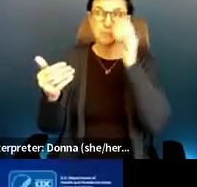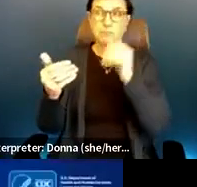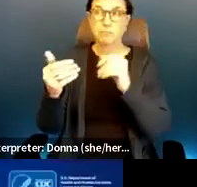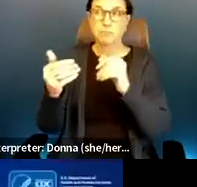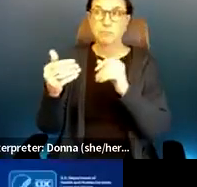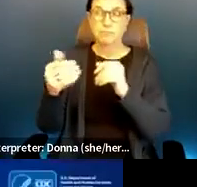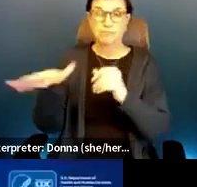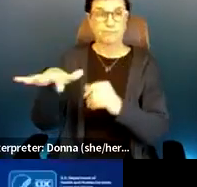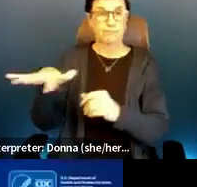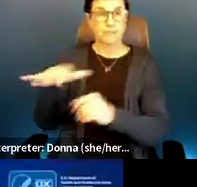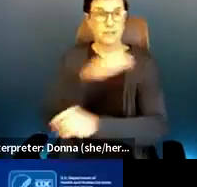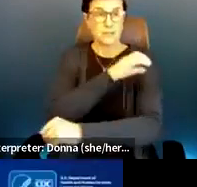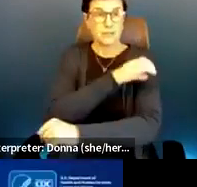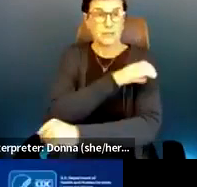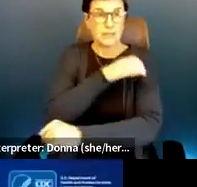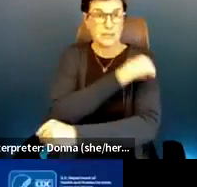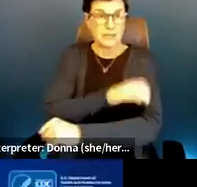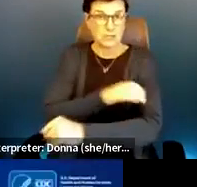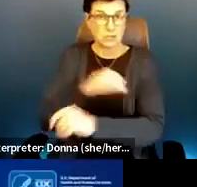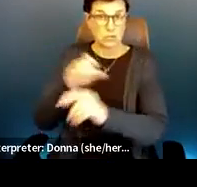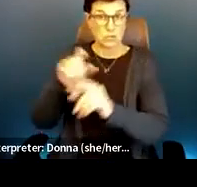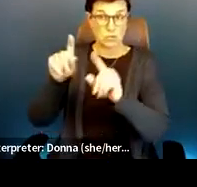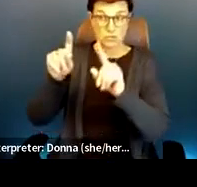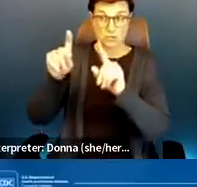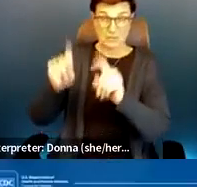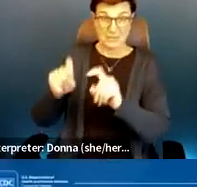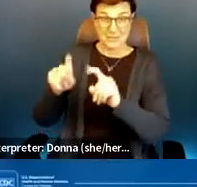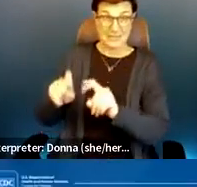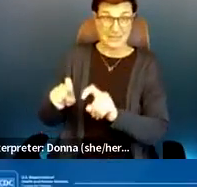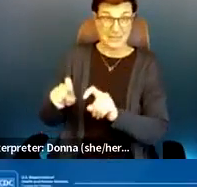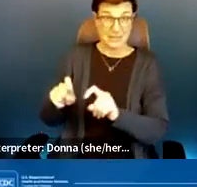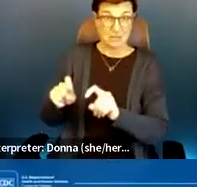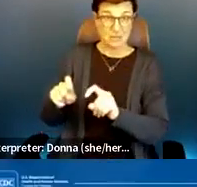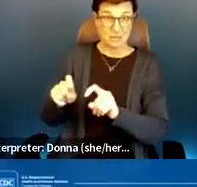of -- the clinical testing was rolled up essentially inside the research laboratories.